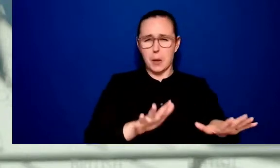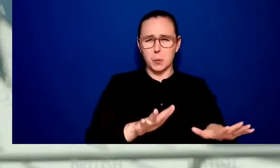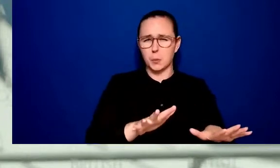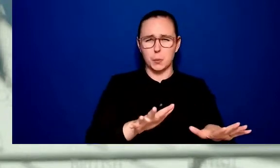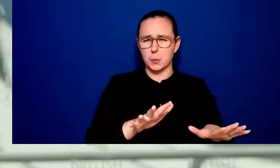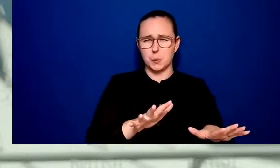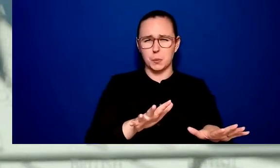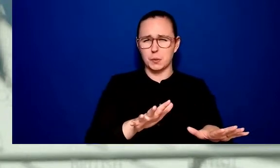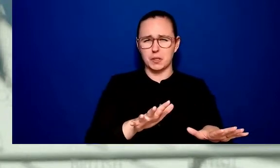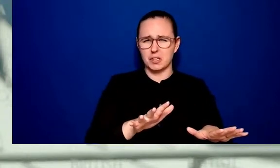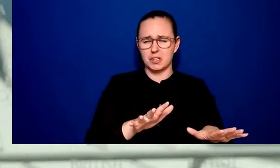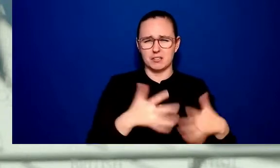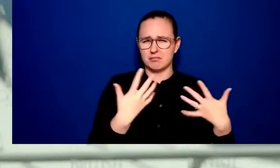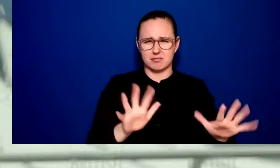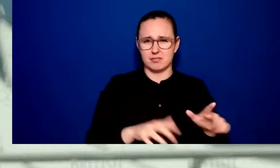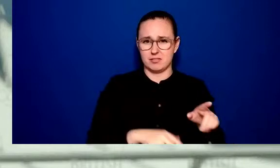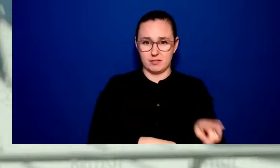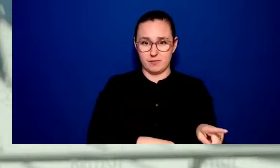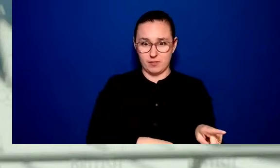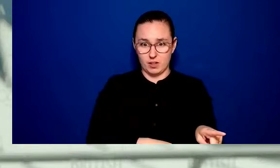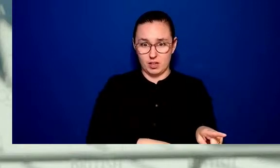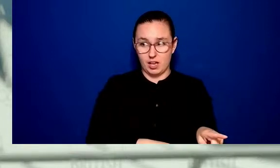people are not protected